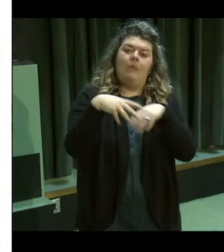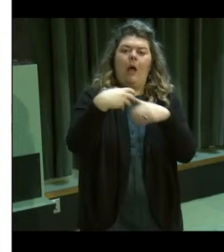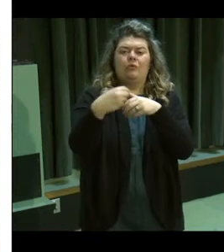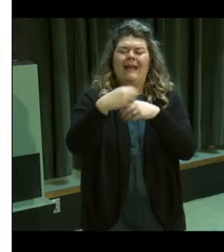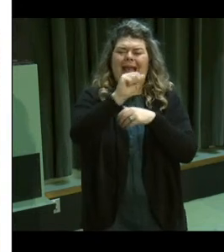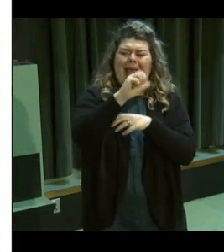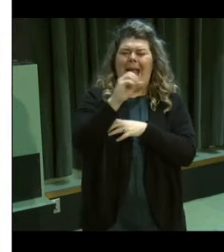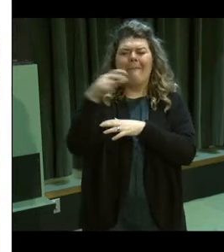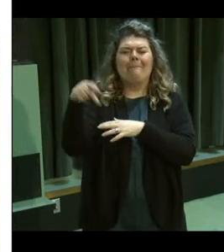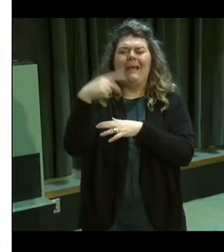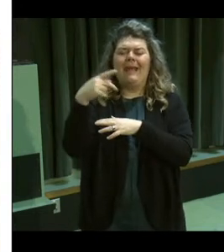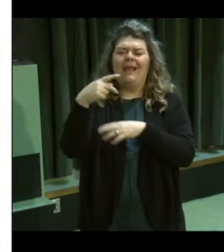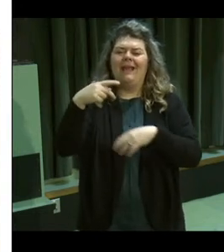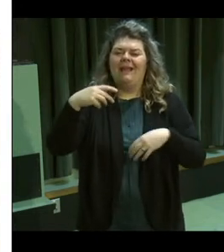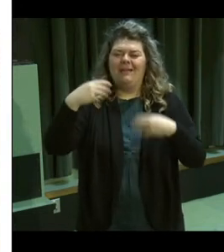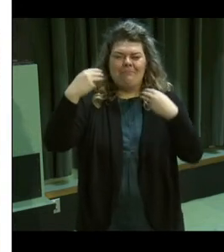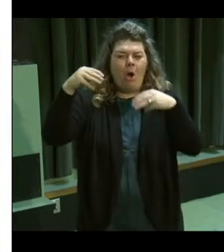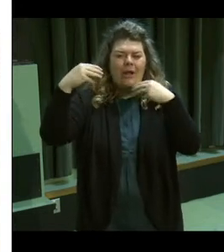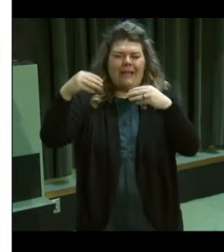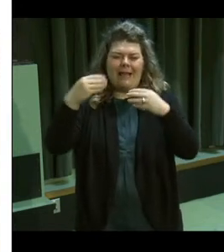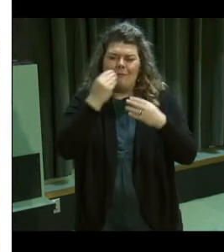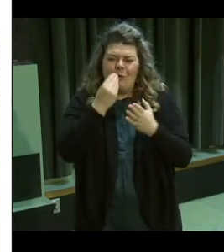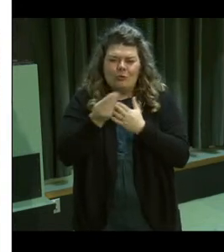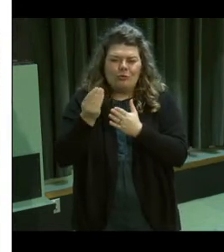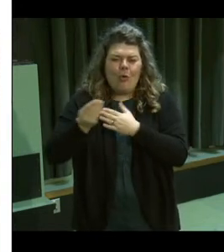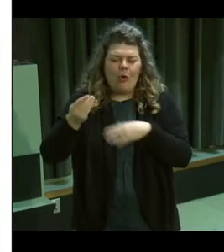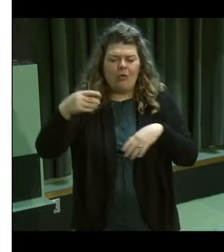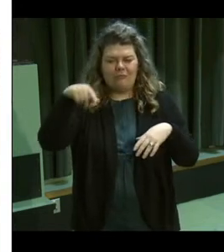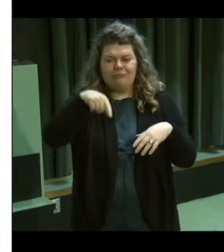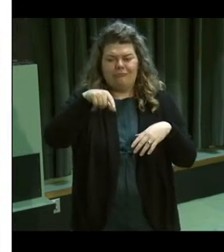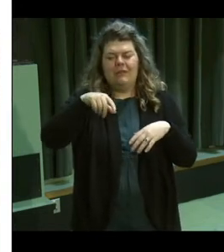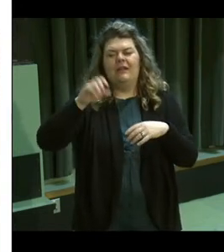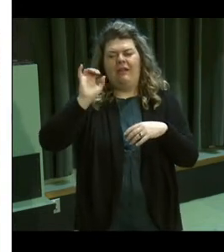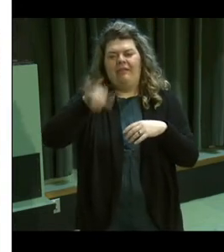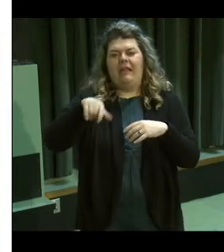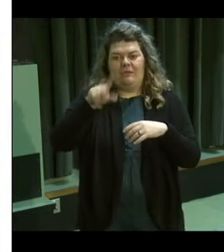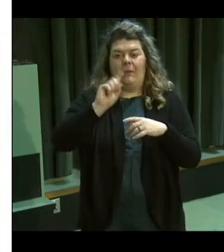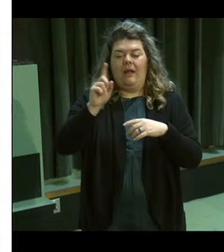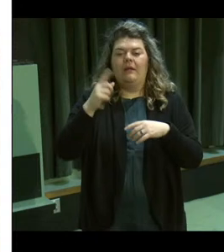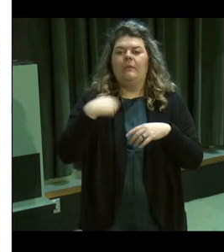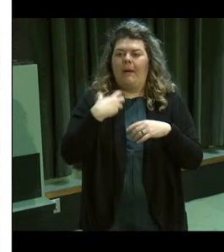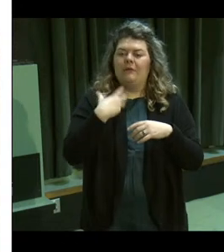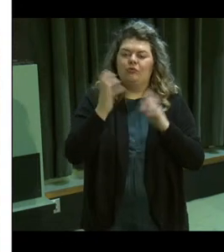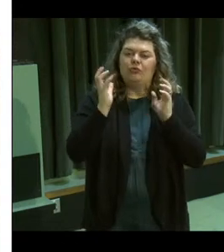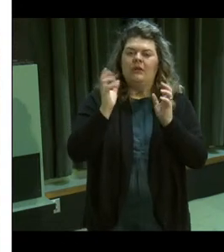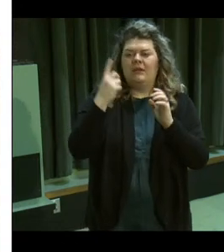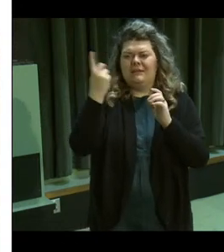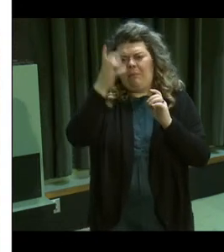A&P supermarket, and the police